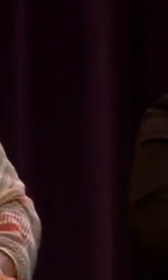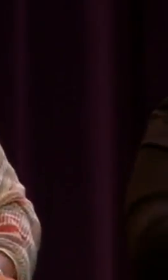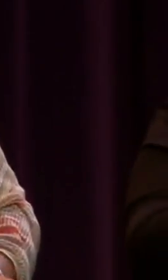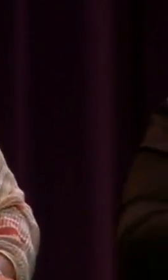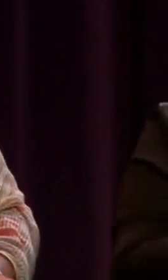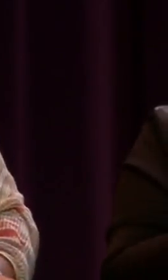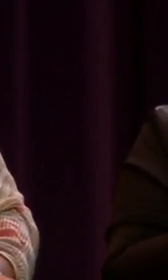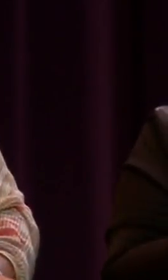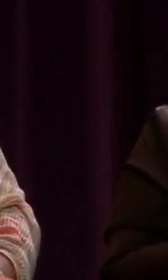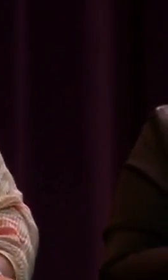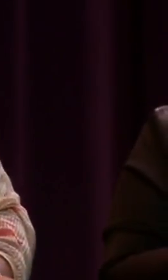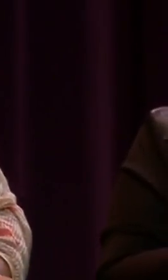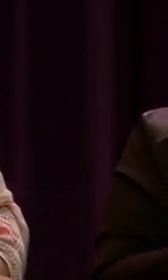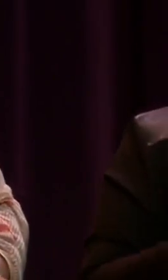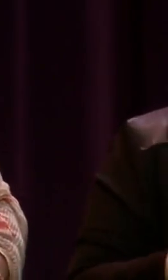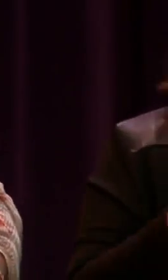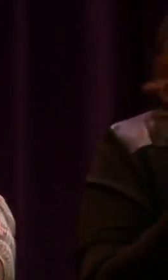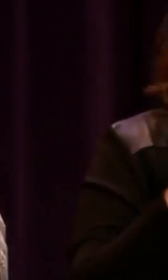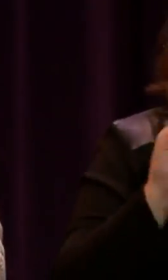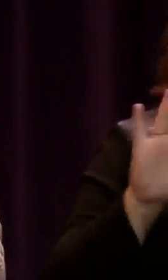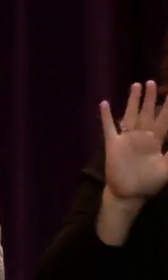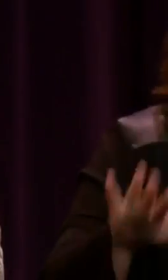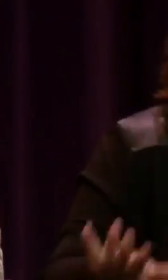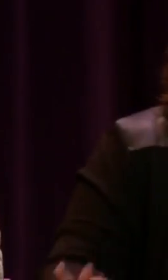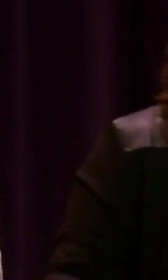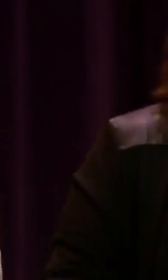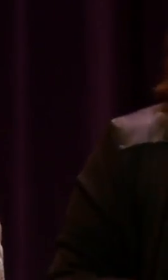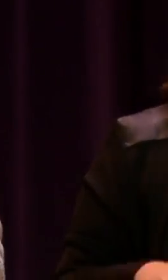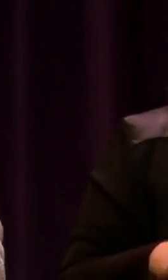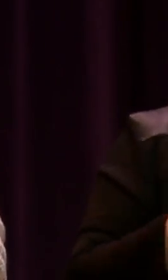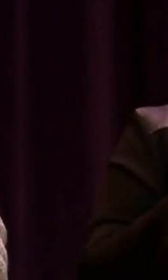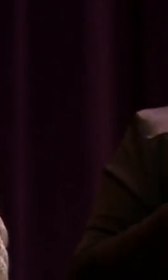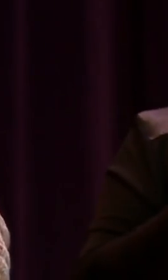AGITATION ARE PEOPLE WHO WANT CROPS WITHOUT PLOWING THE